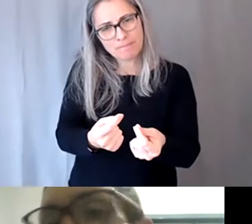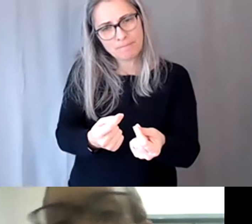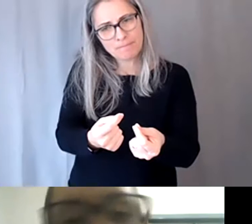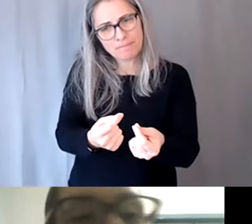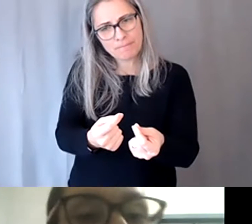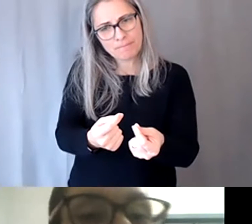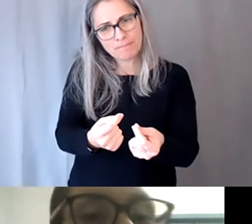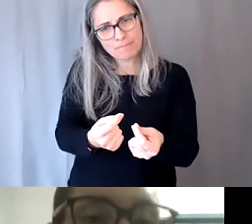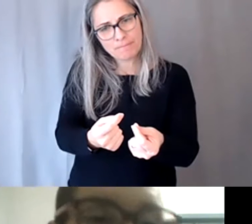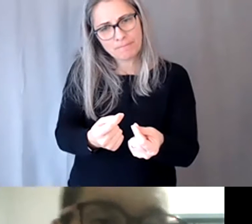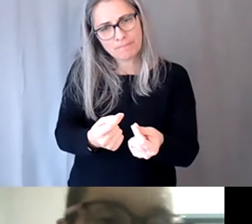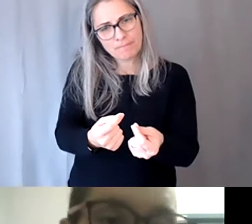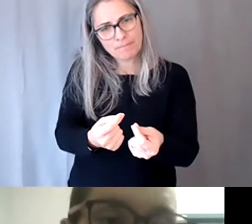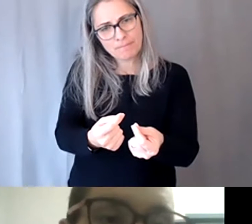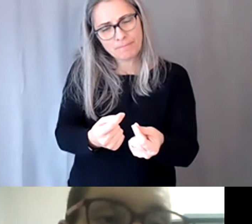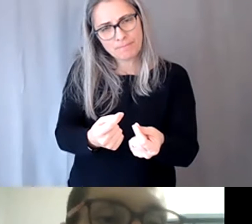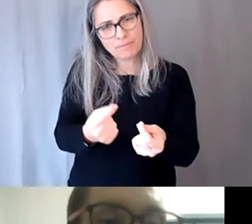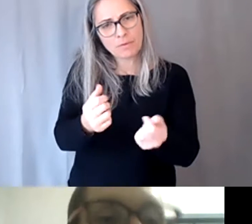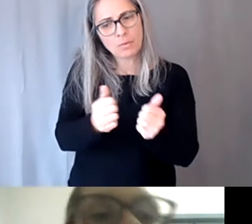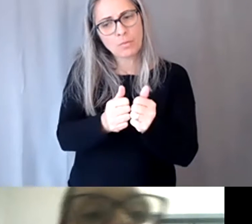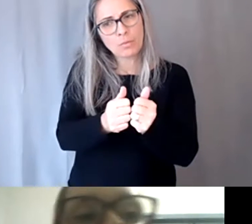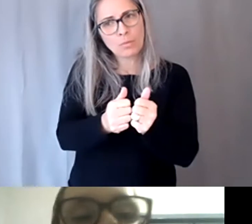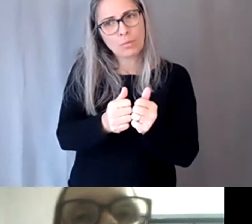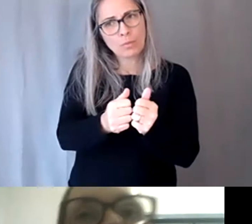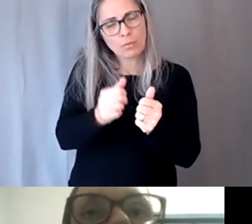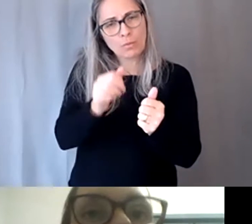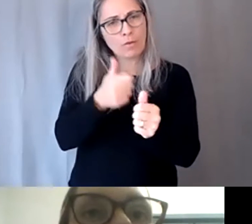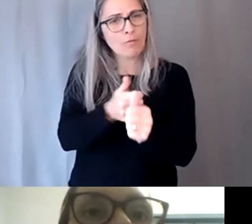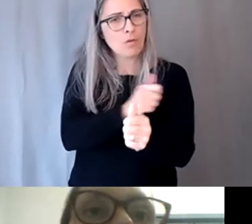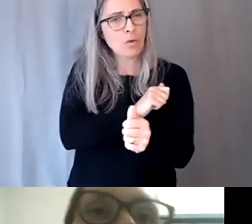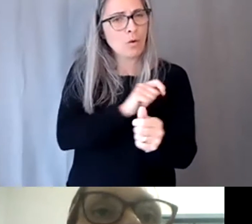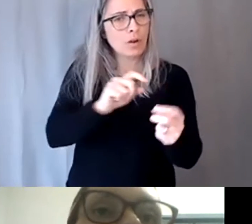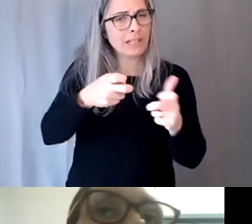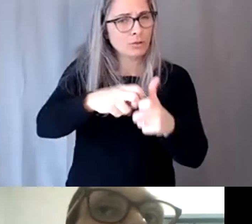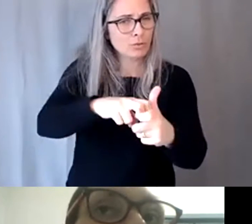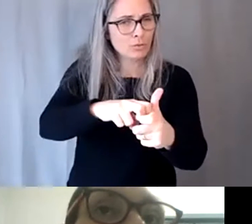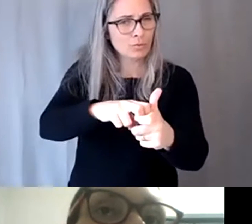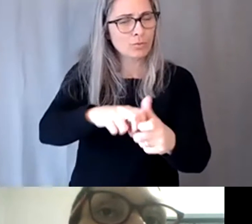things that will hurt him so in this clinical lab